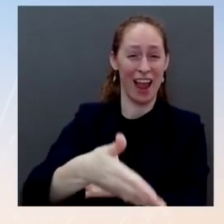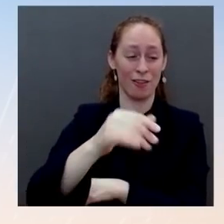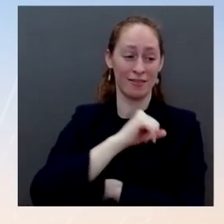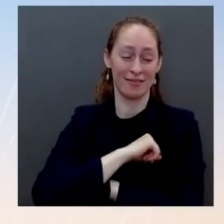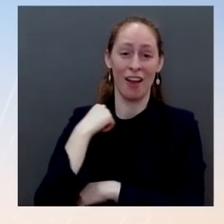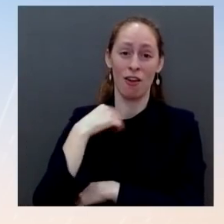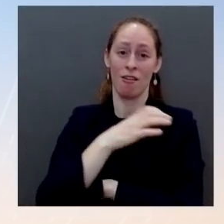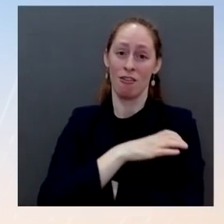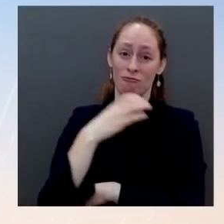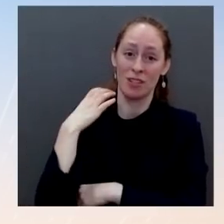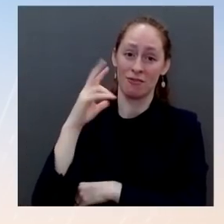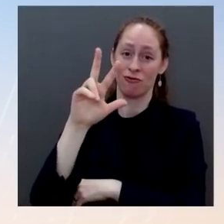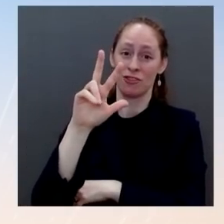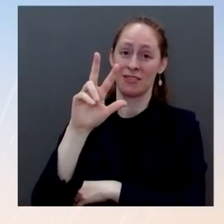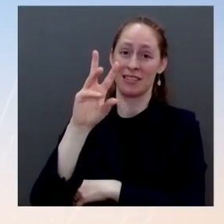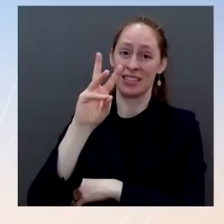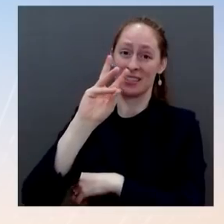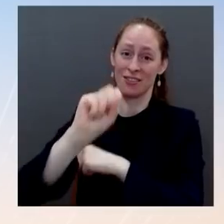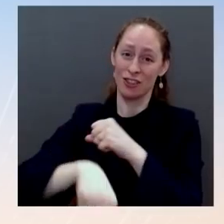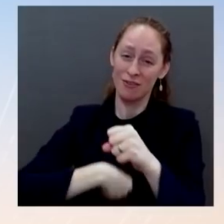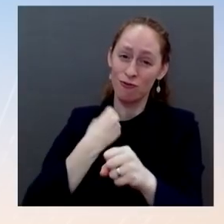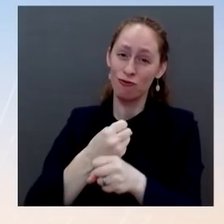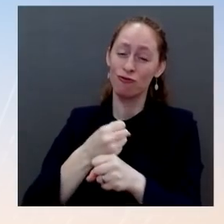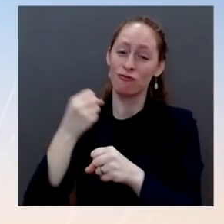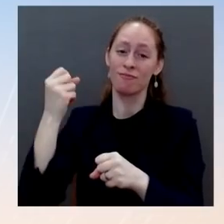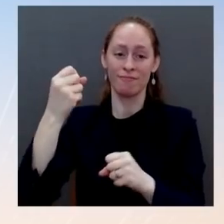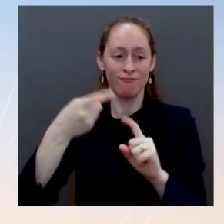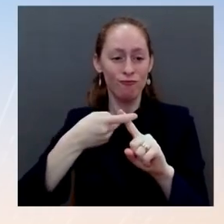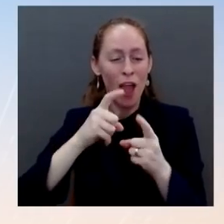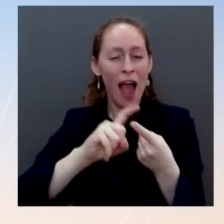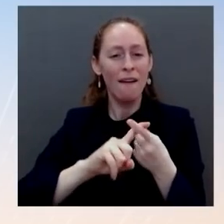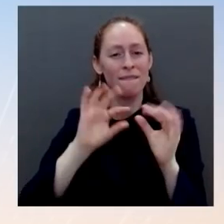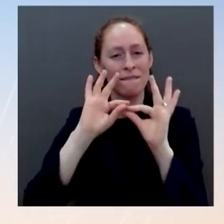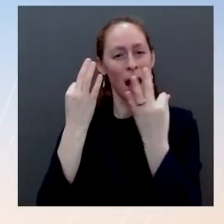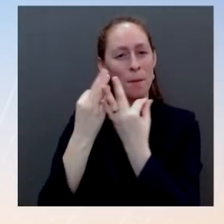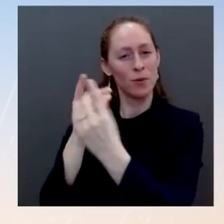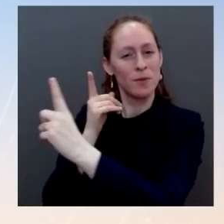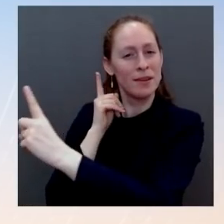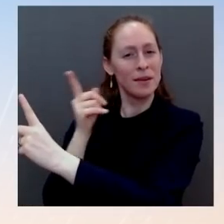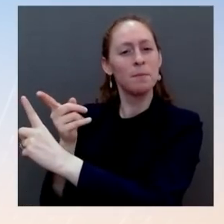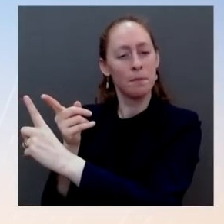but staff and people who have been working on committees; custodians; people work in the lunch rooms.